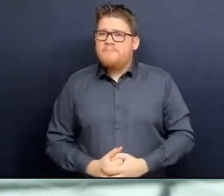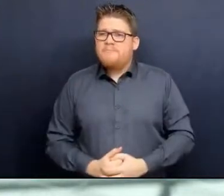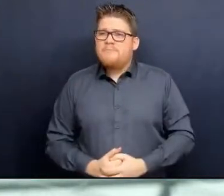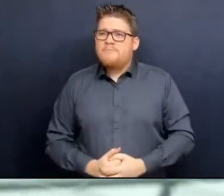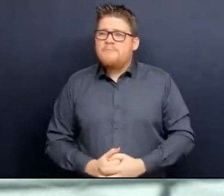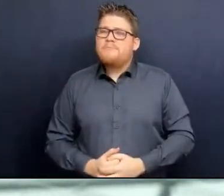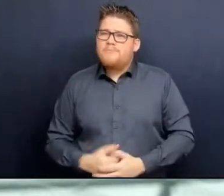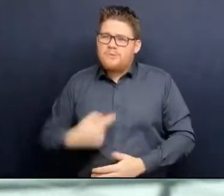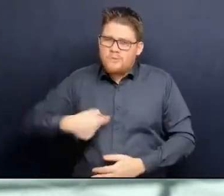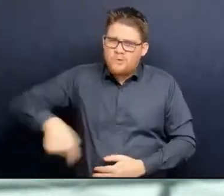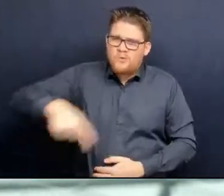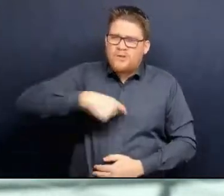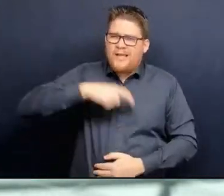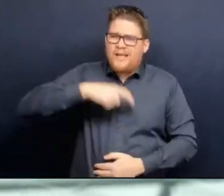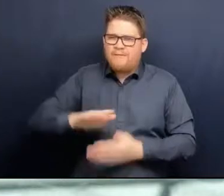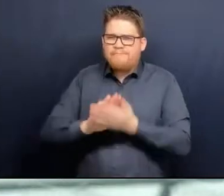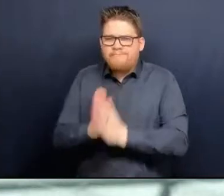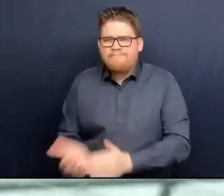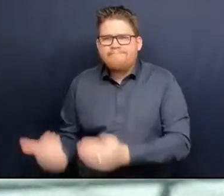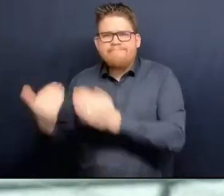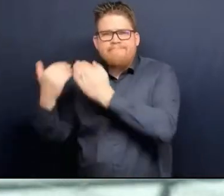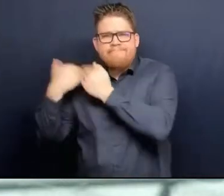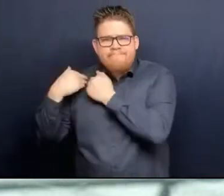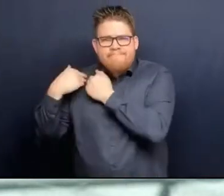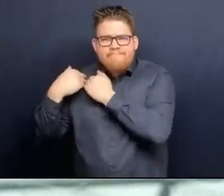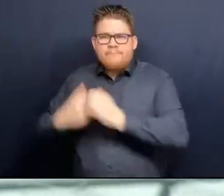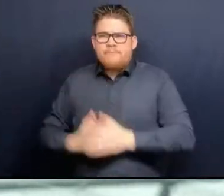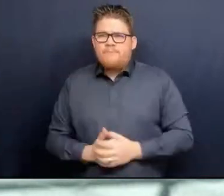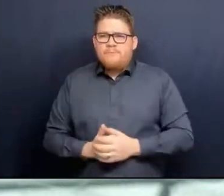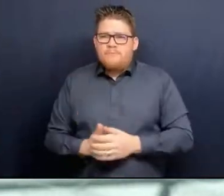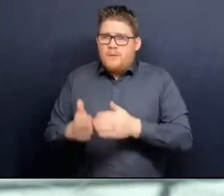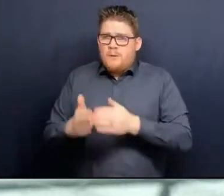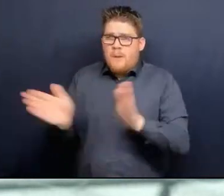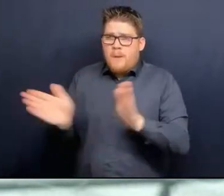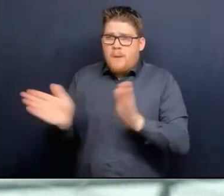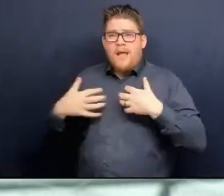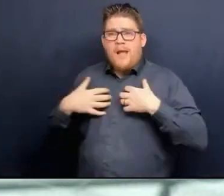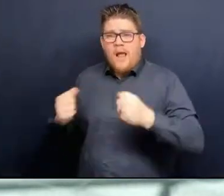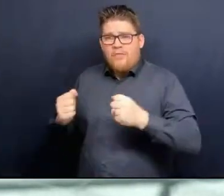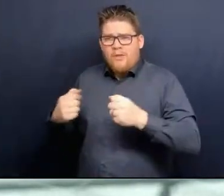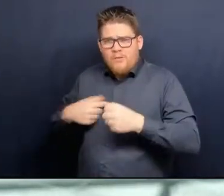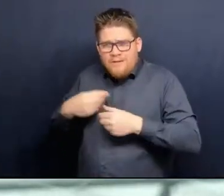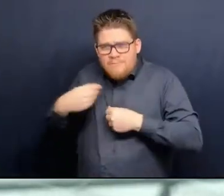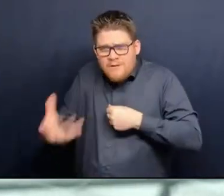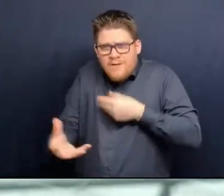around us the responsibility of US and public health. Is to give